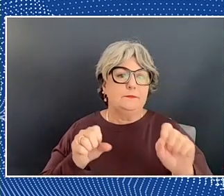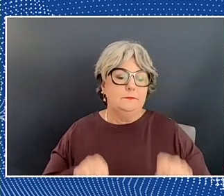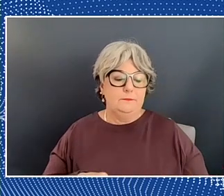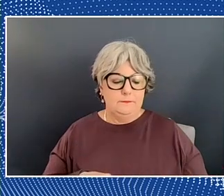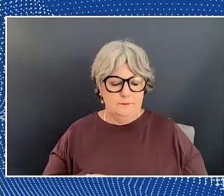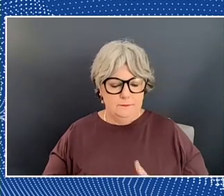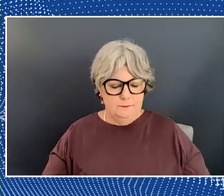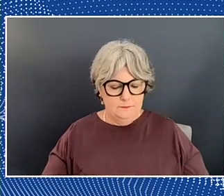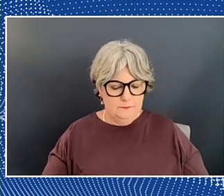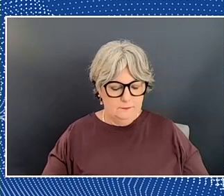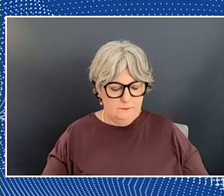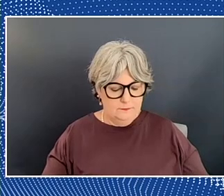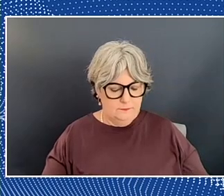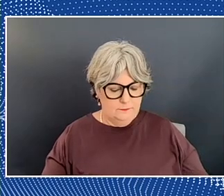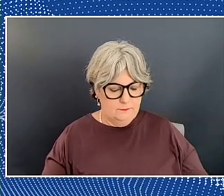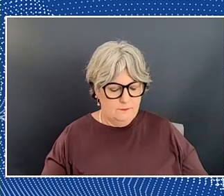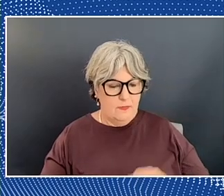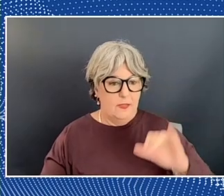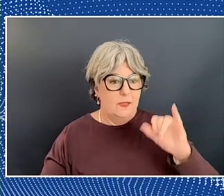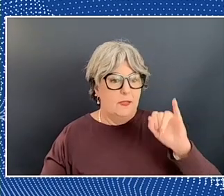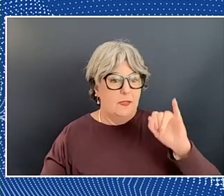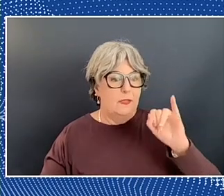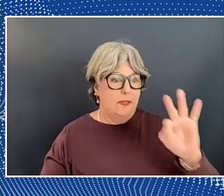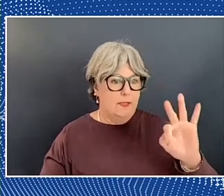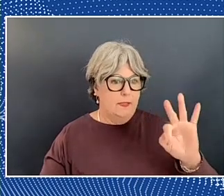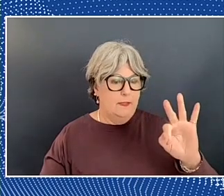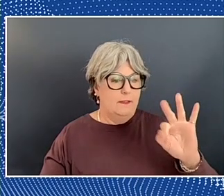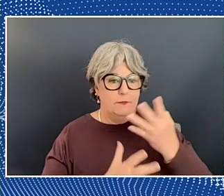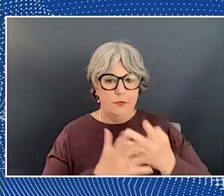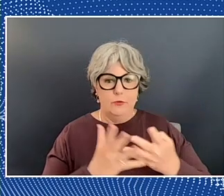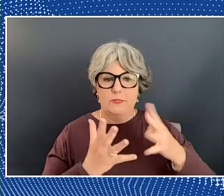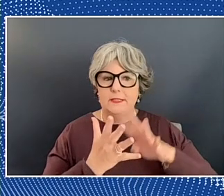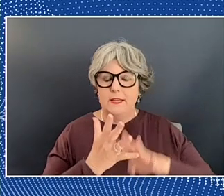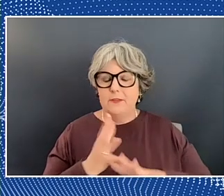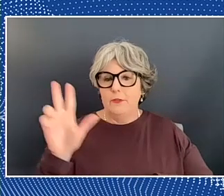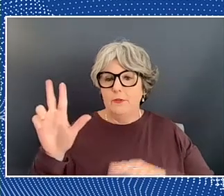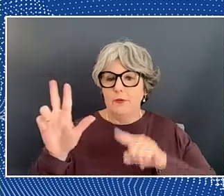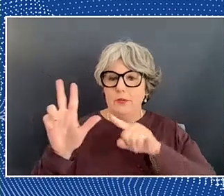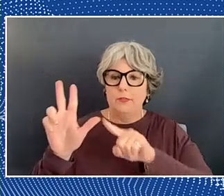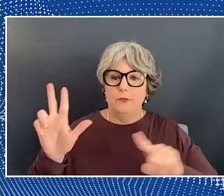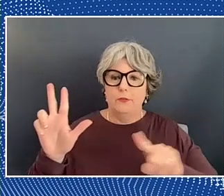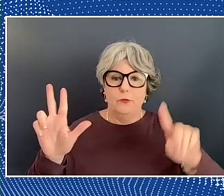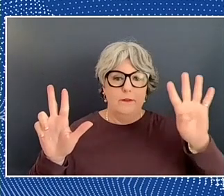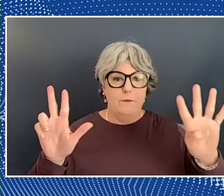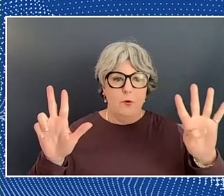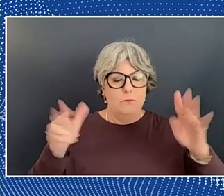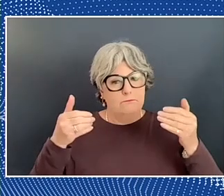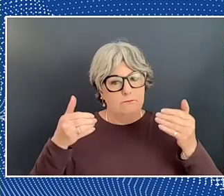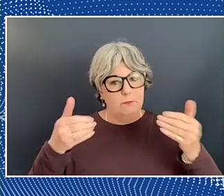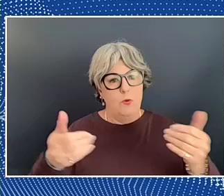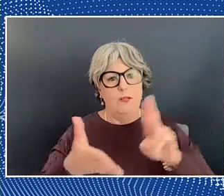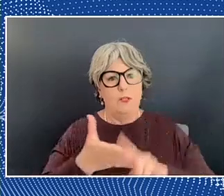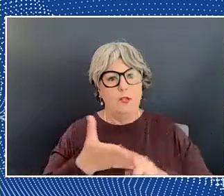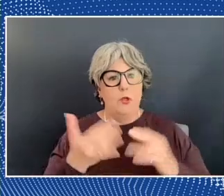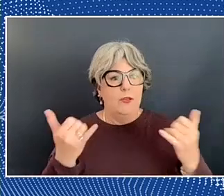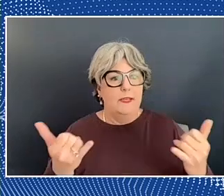So again, if you are slotted to speak between 3:00 and 4:00, please log in now. Brady, who do we have next?